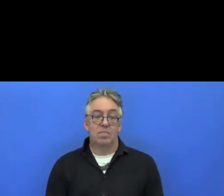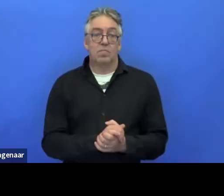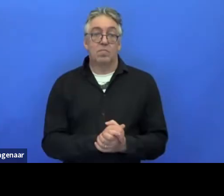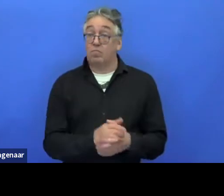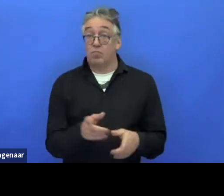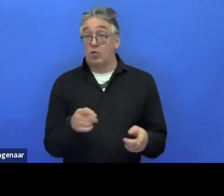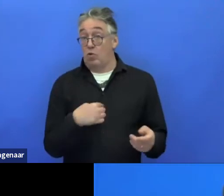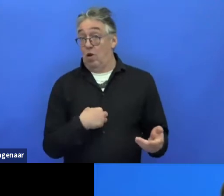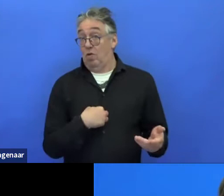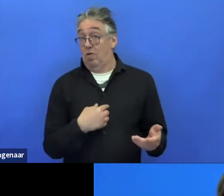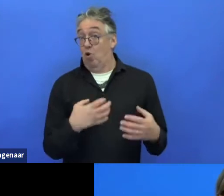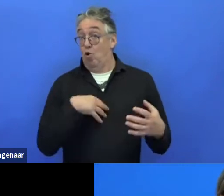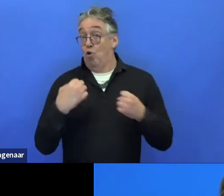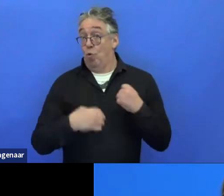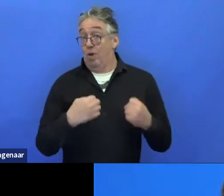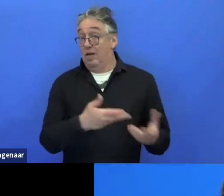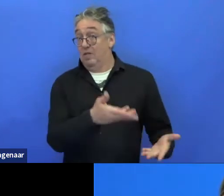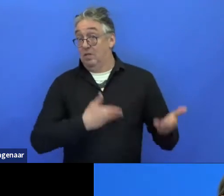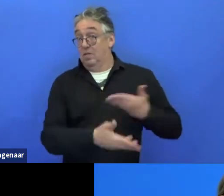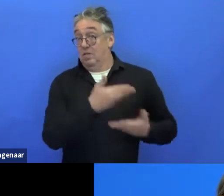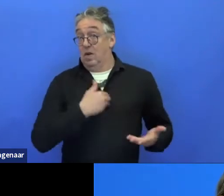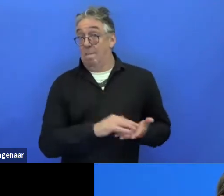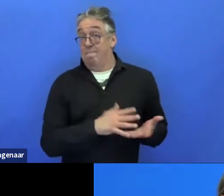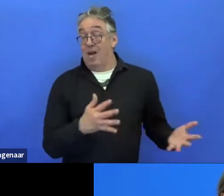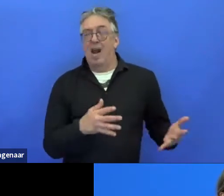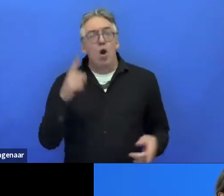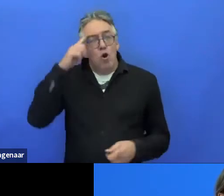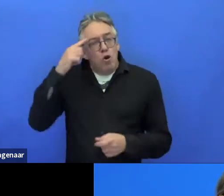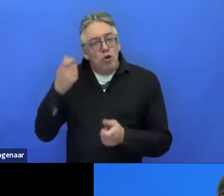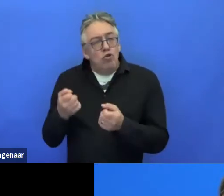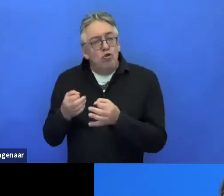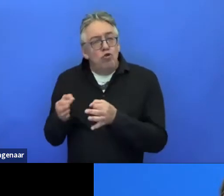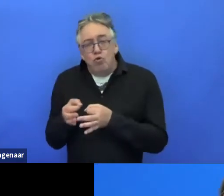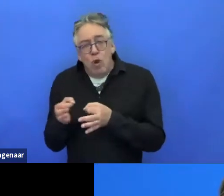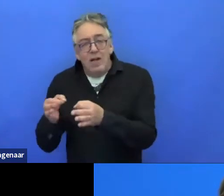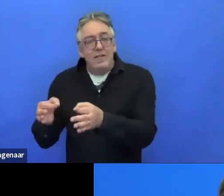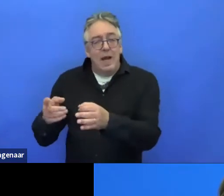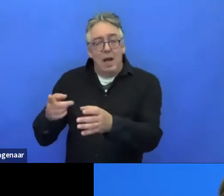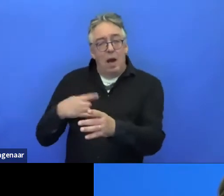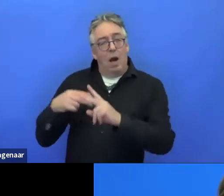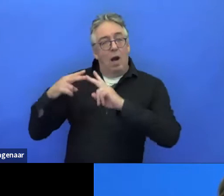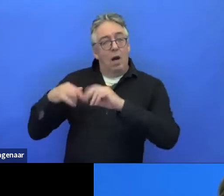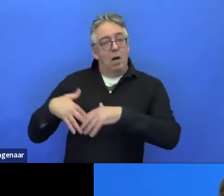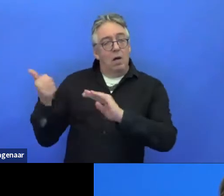but strategic inquiries we cannot launch so many because to launch it we have to have a systemic problem